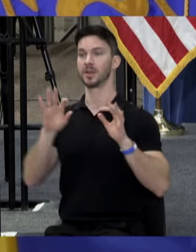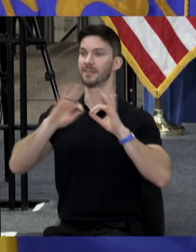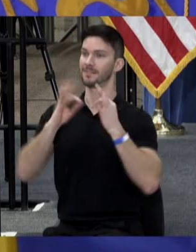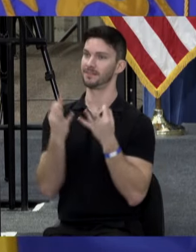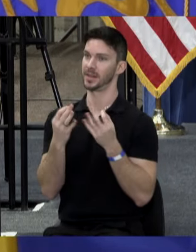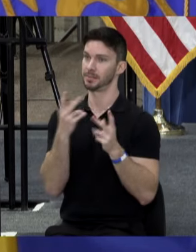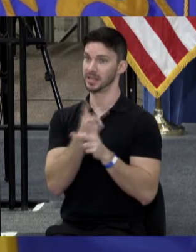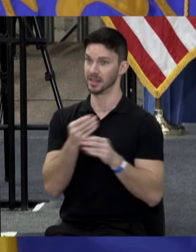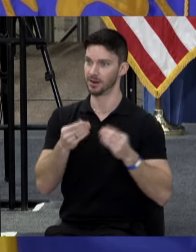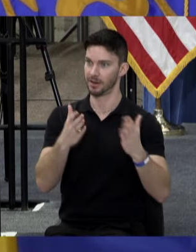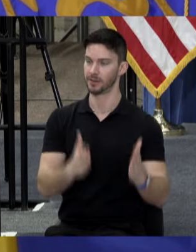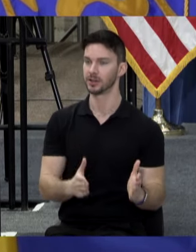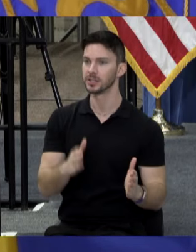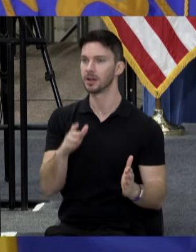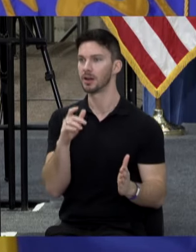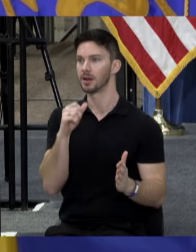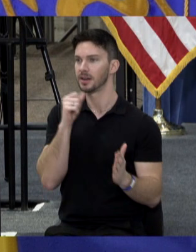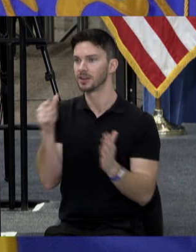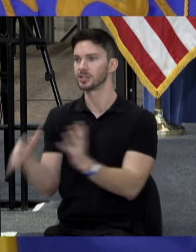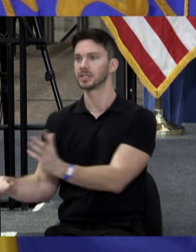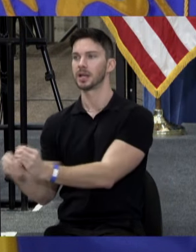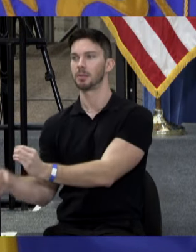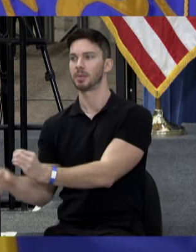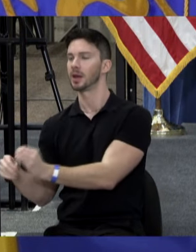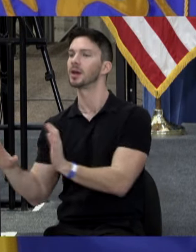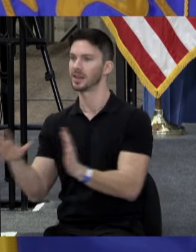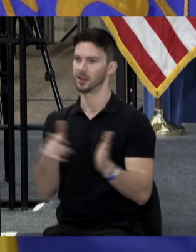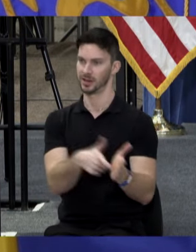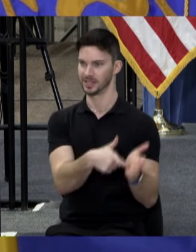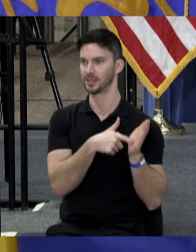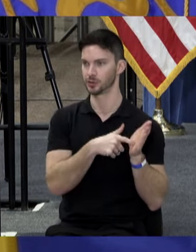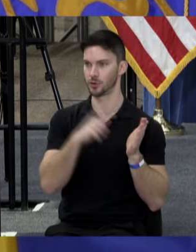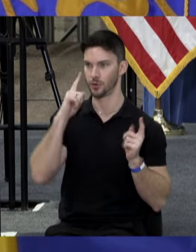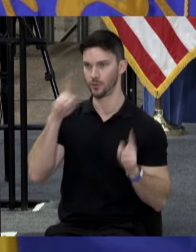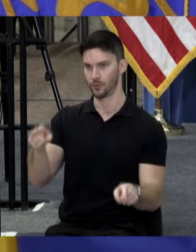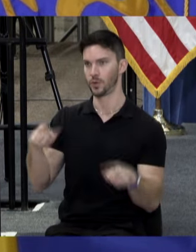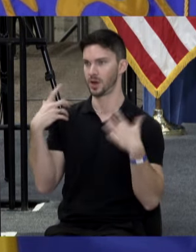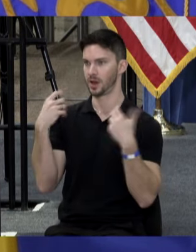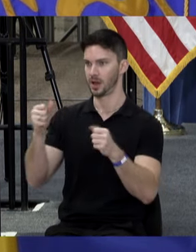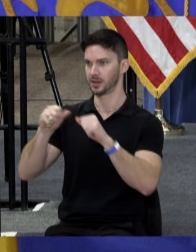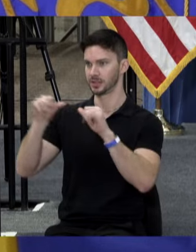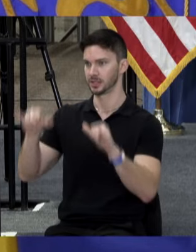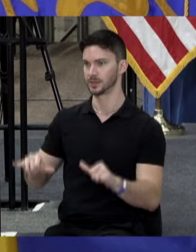delivery. They don't just supplement it. They enable something Americans overwhelmingly desire: